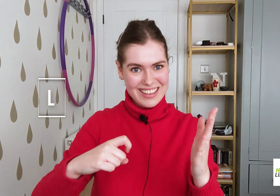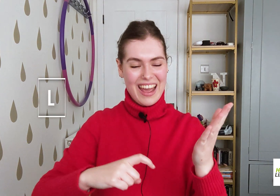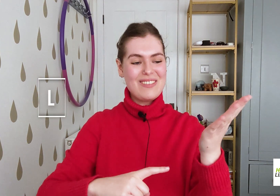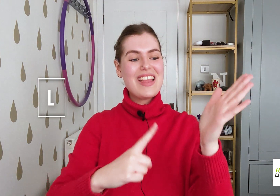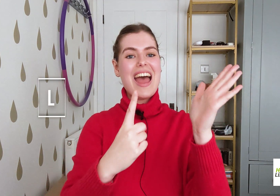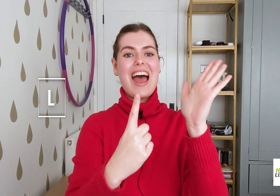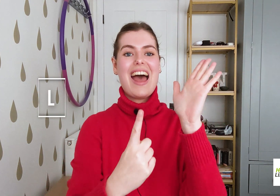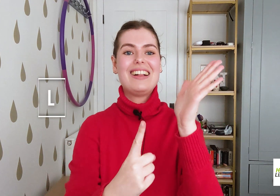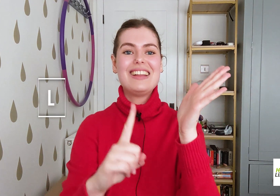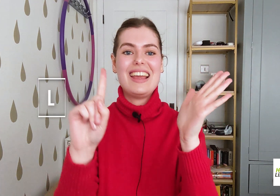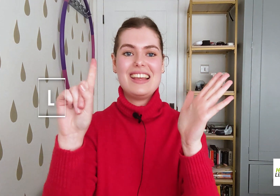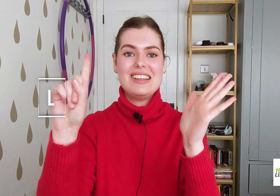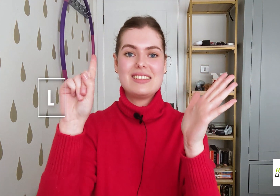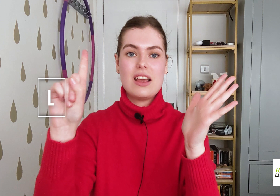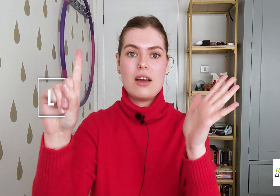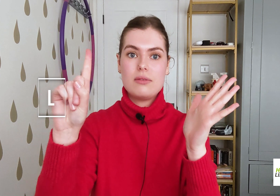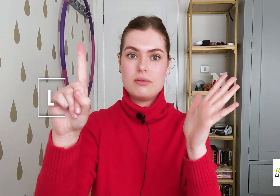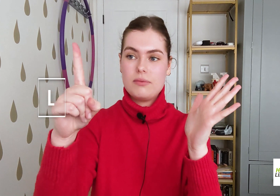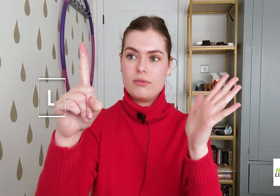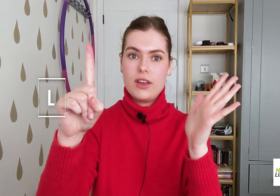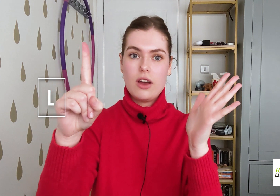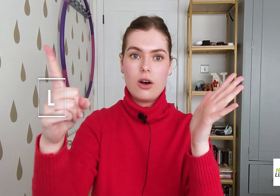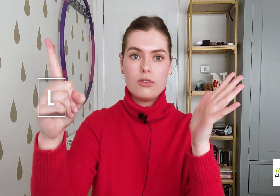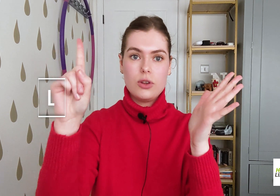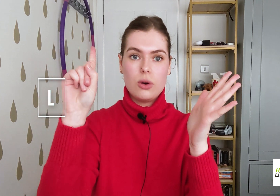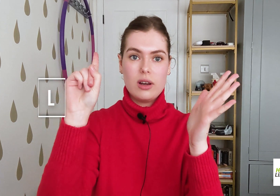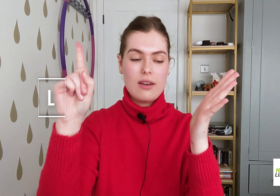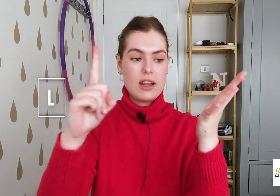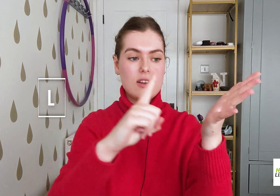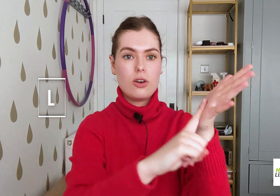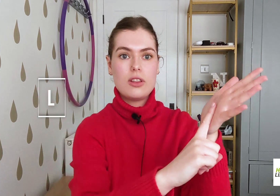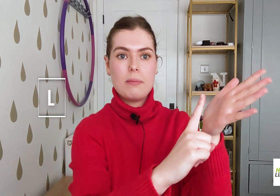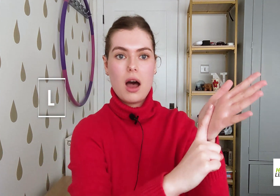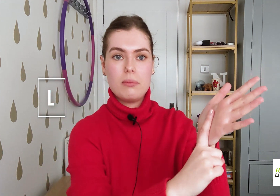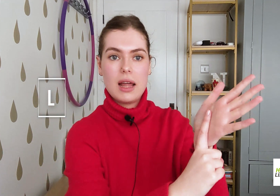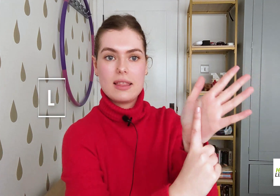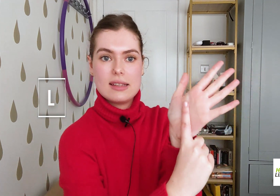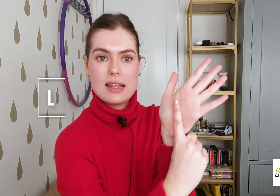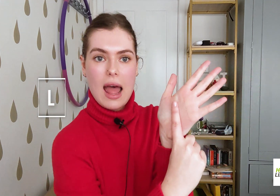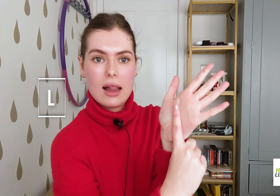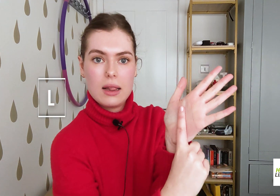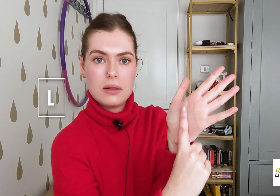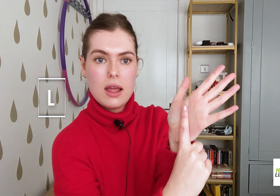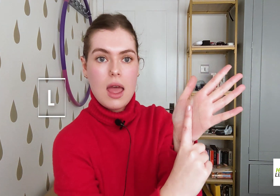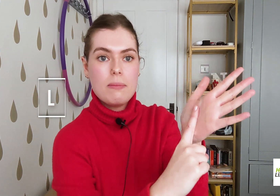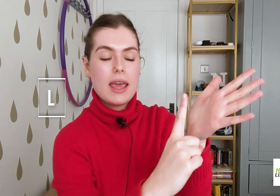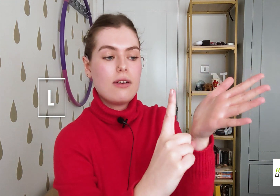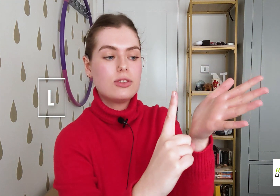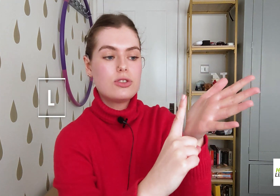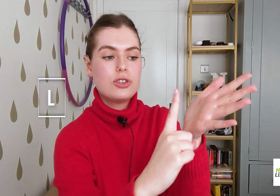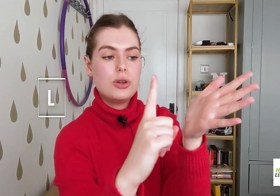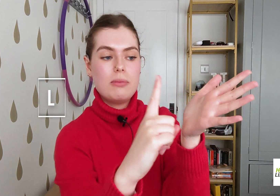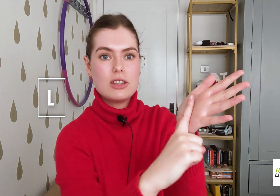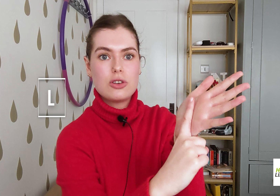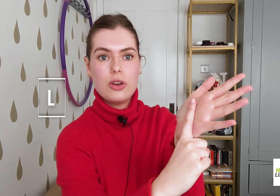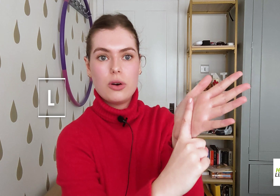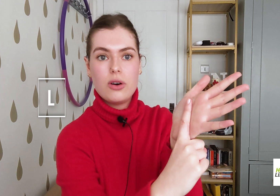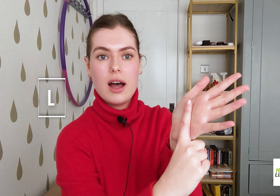“L” is finger of your left hand on the palm like this. “L” be careful to make sure your